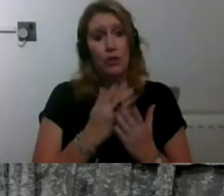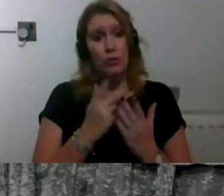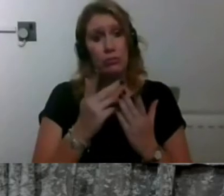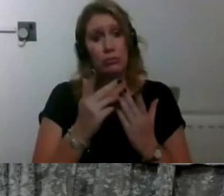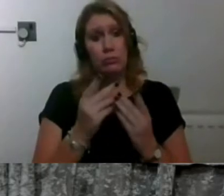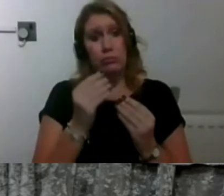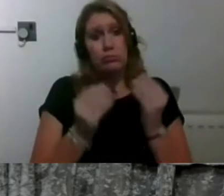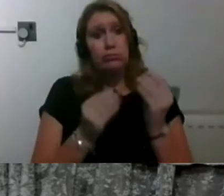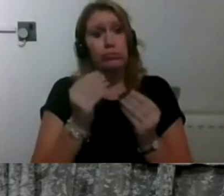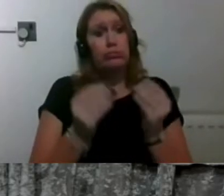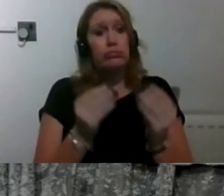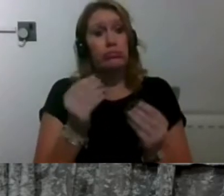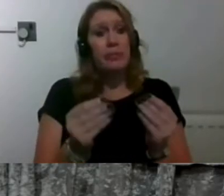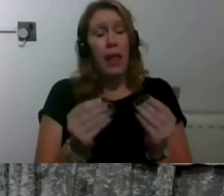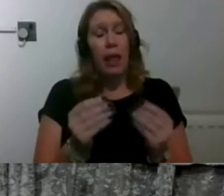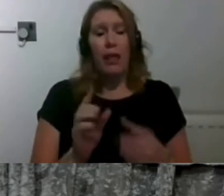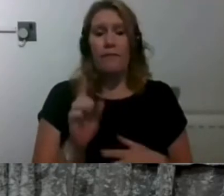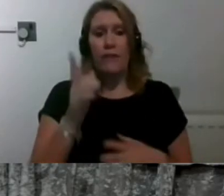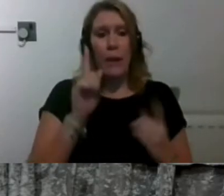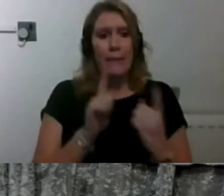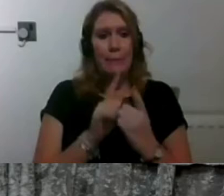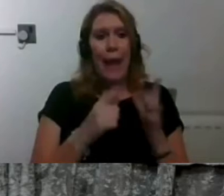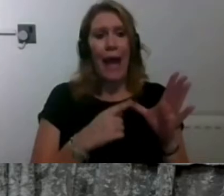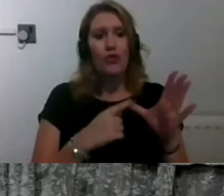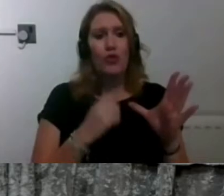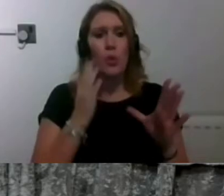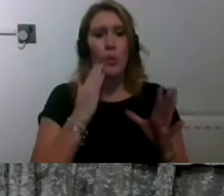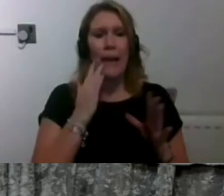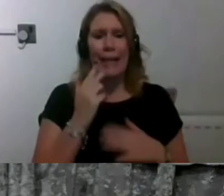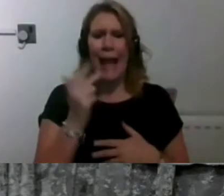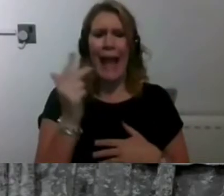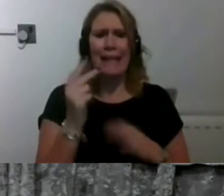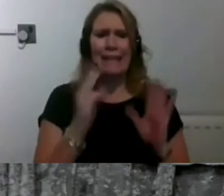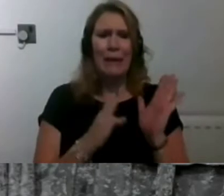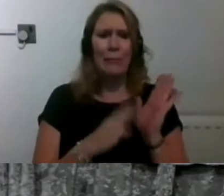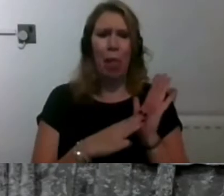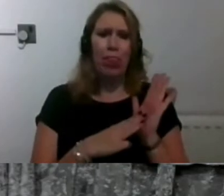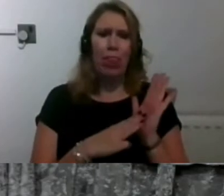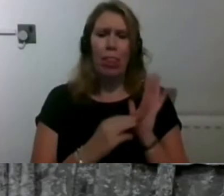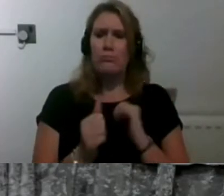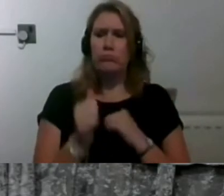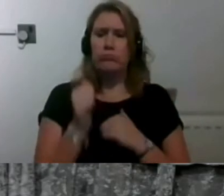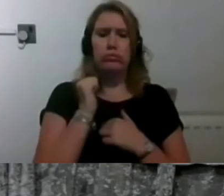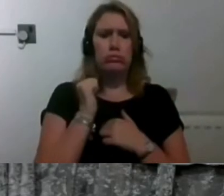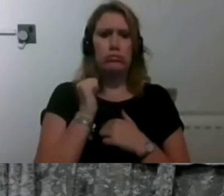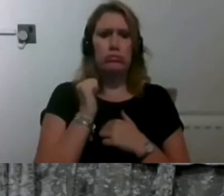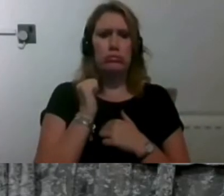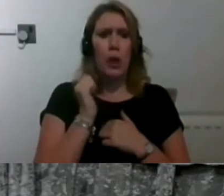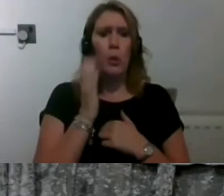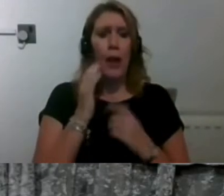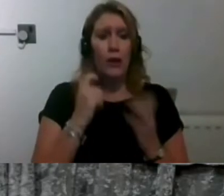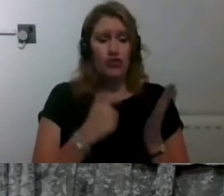willing to read next? I first met Andrew just under 18 months ago when Richard